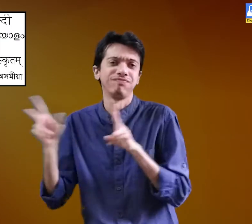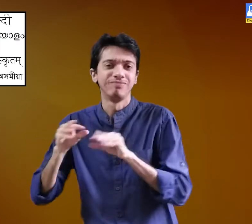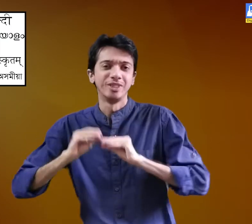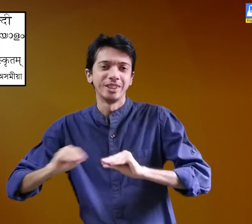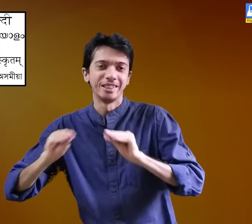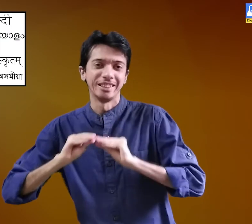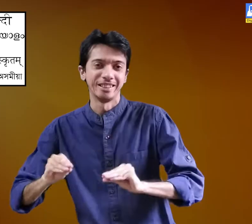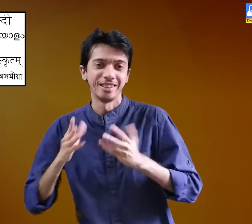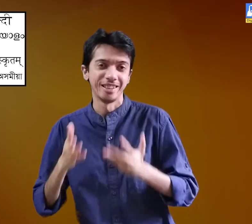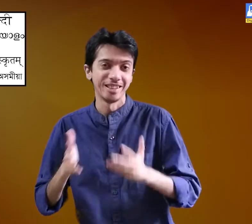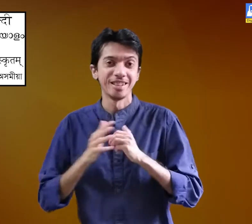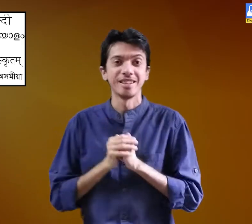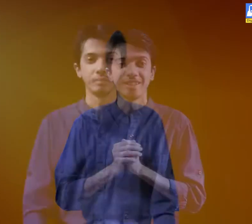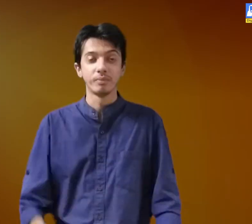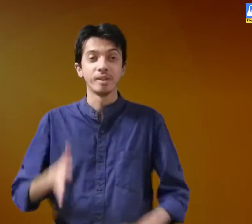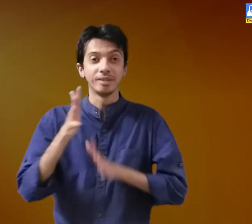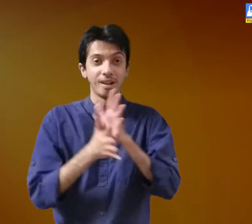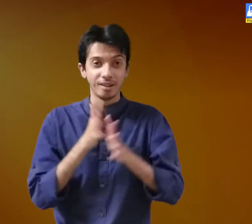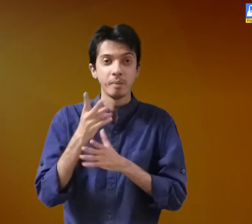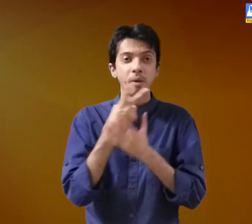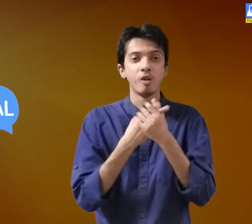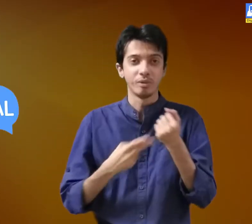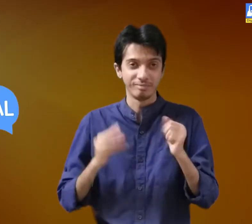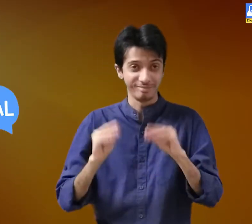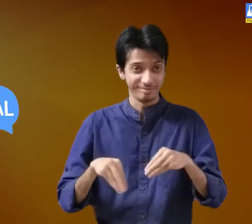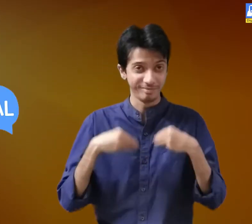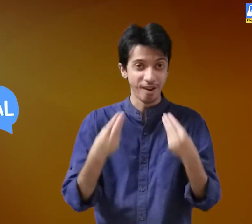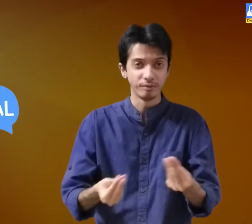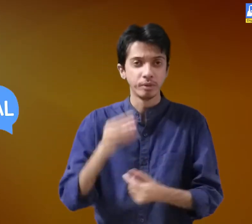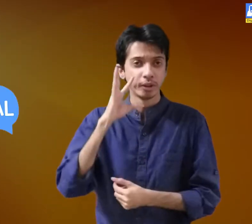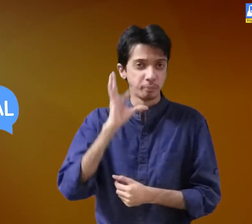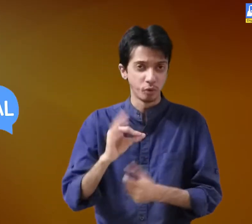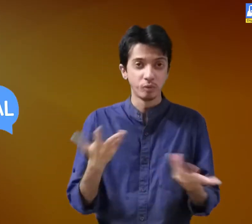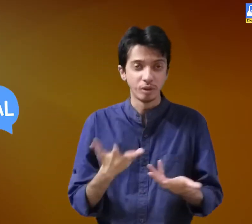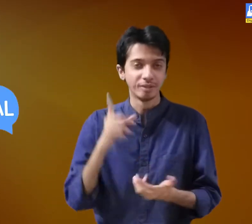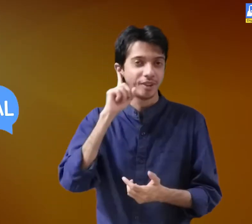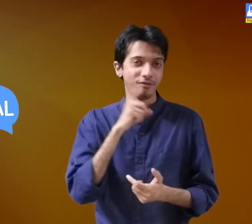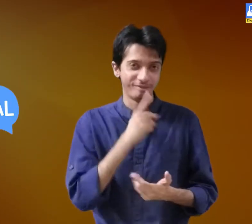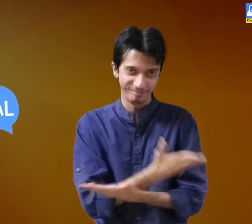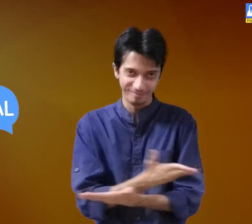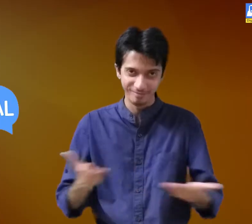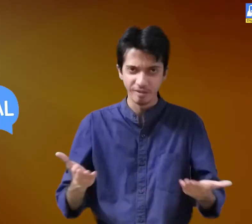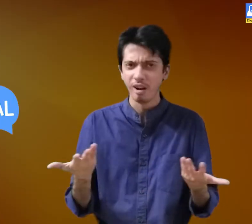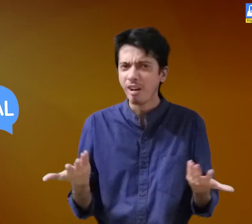that is sign and spoken language sign bilingual approach in education is important for the deaf